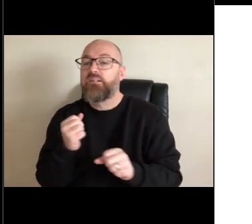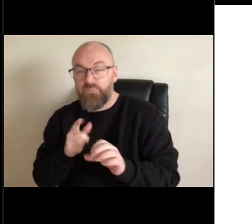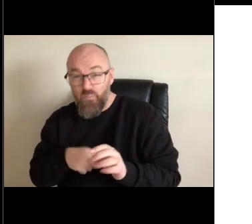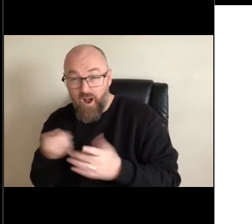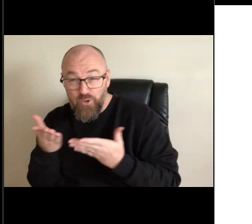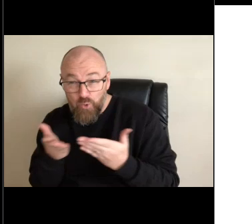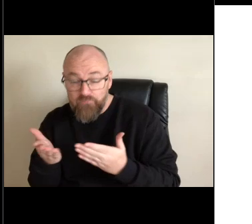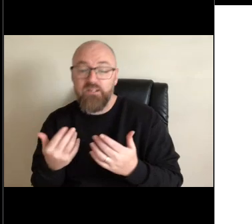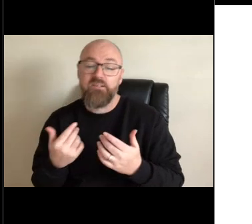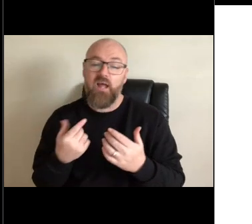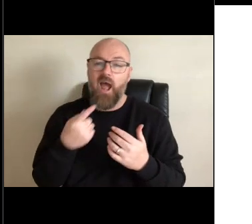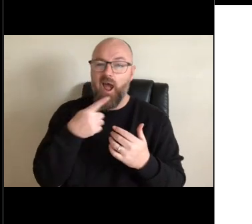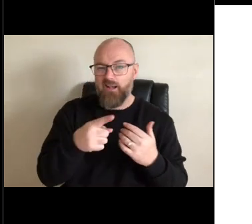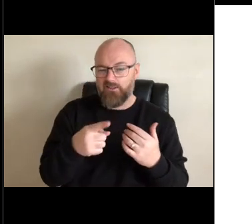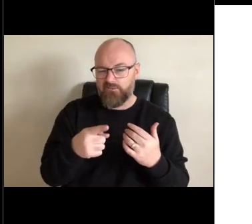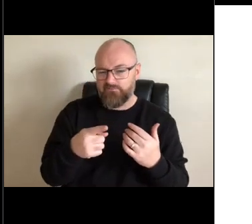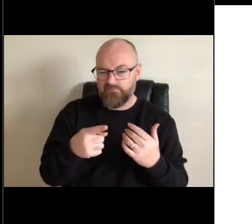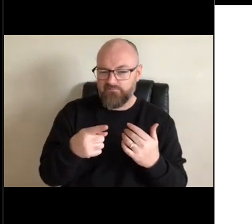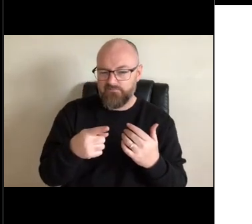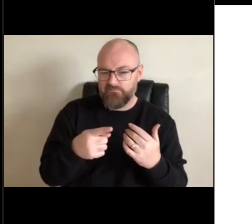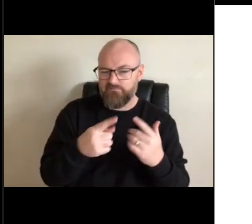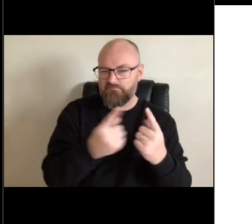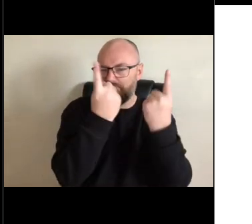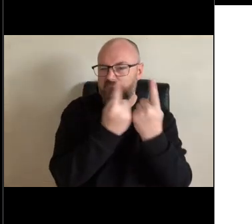if you want to understand a little bit more about our services have a look at that one